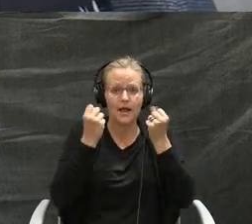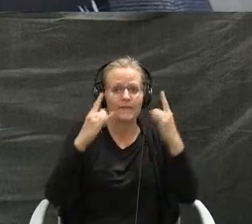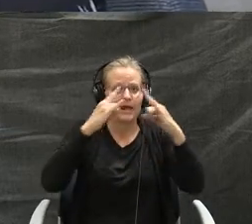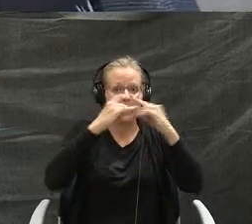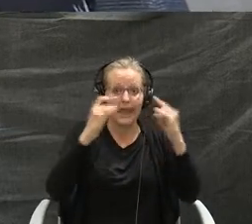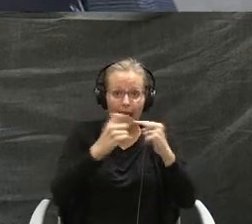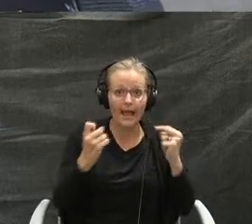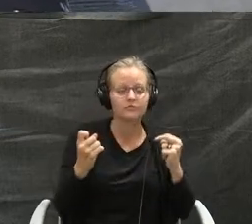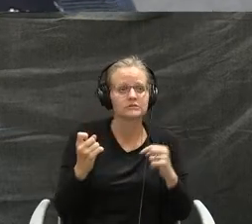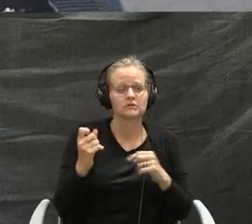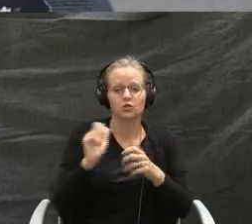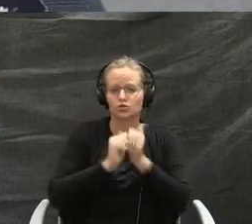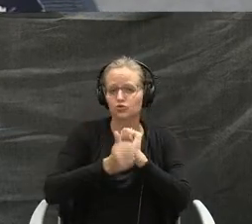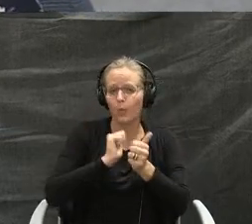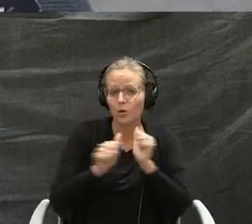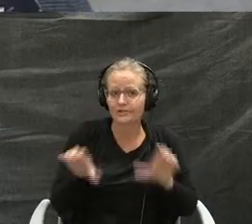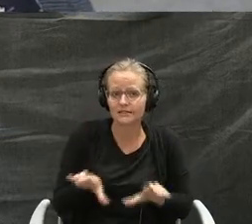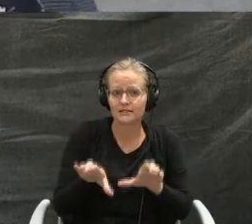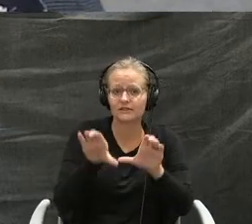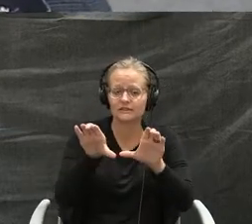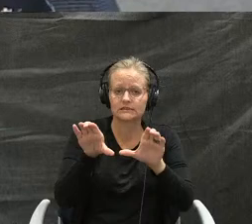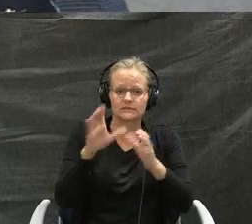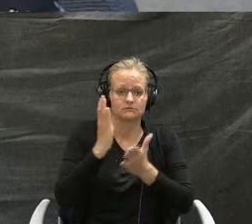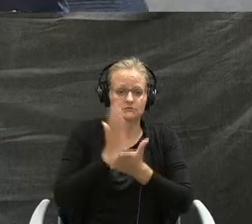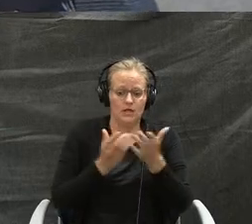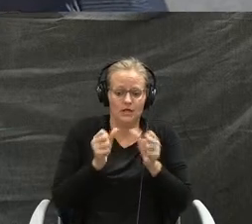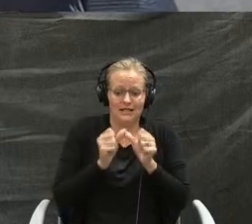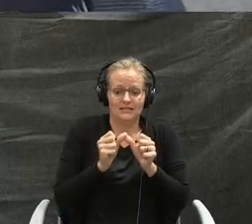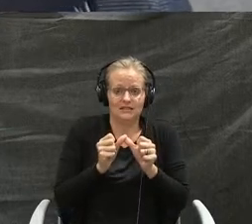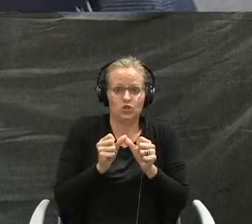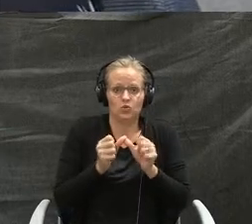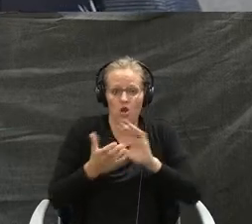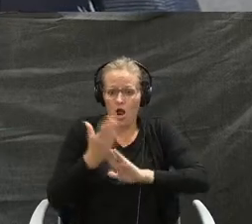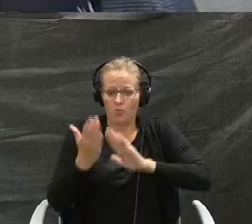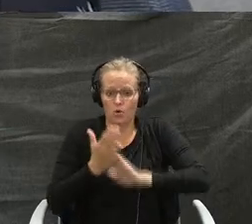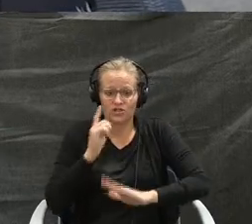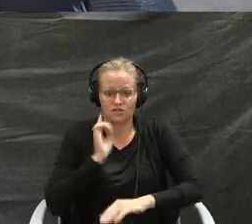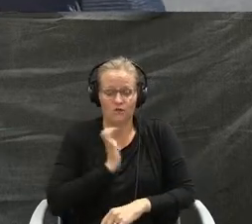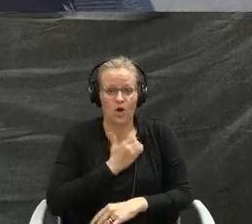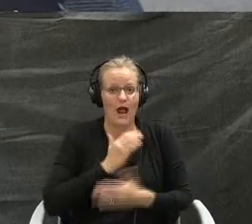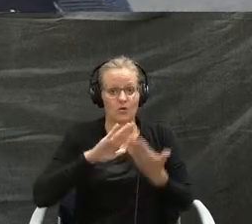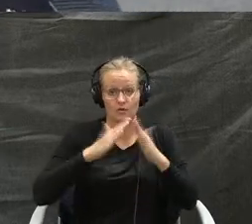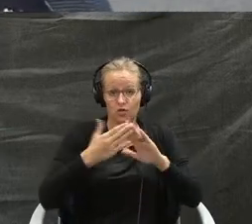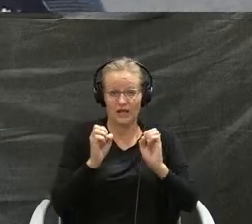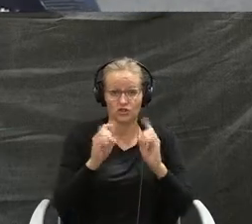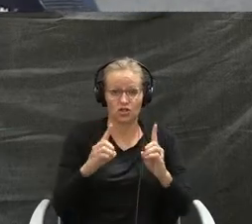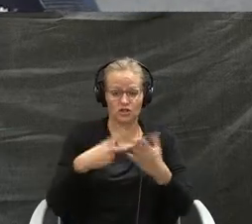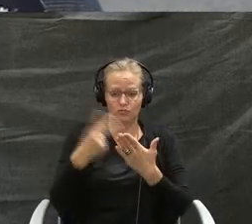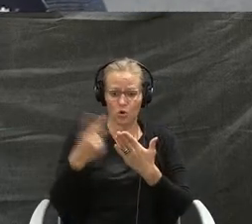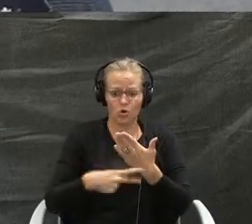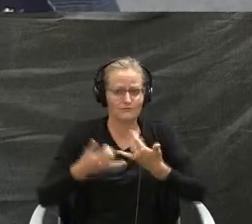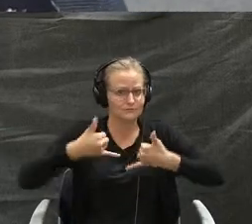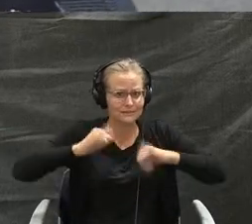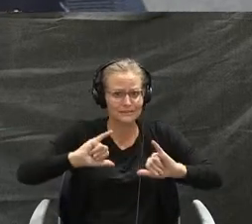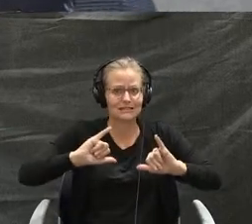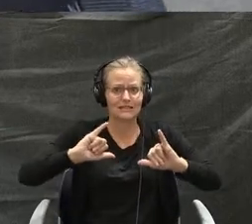continued operations of our own community education programming, we have not seen outbreaks like many other areas of the country.